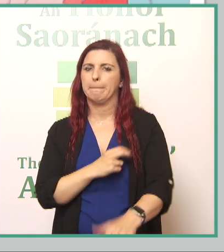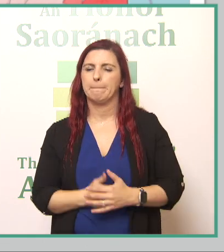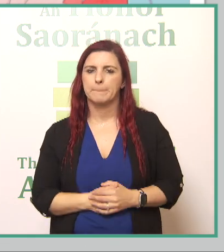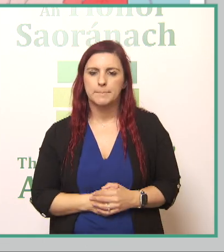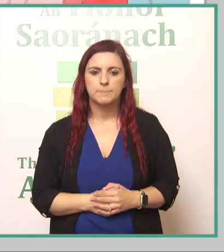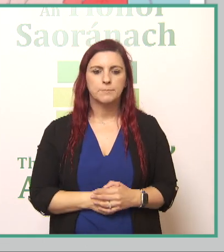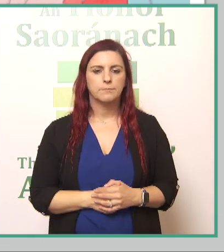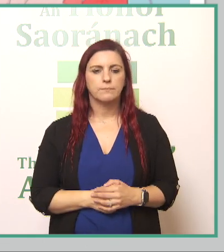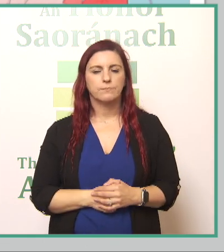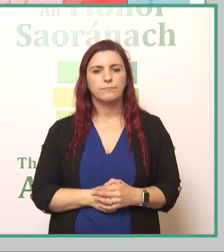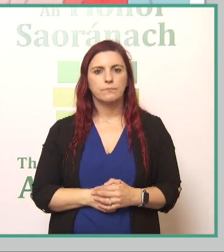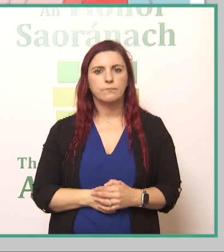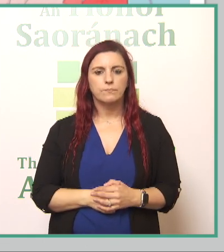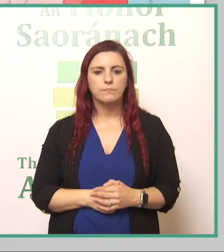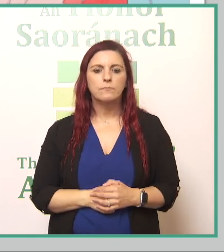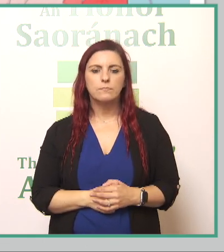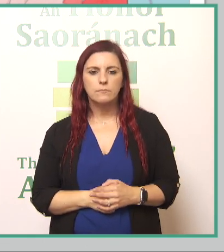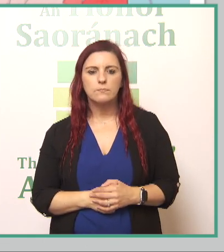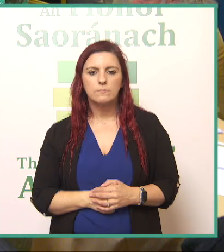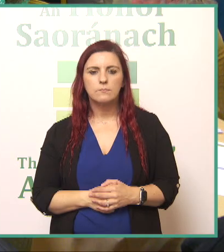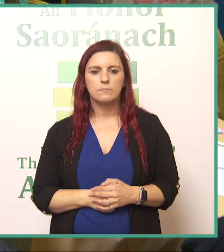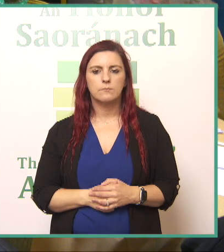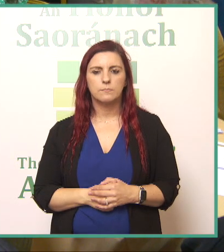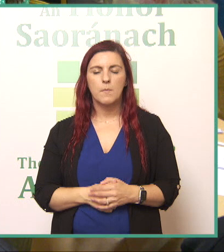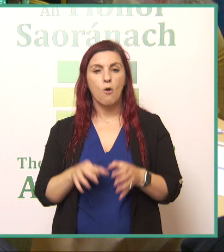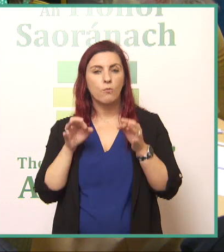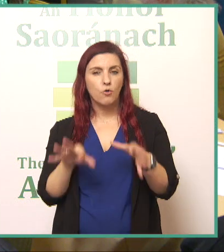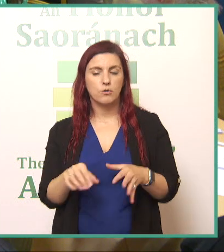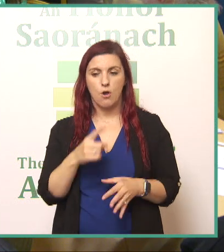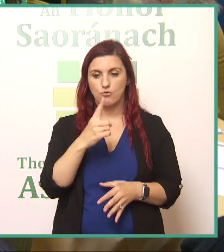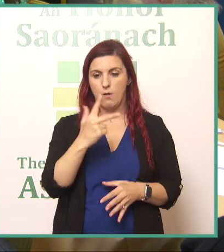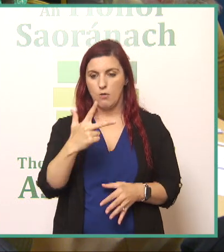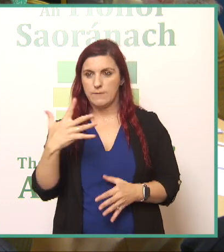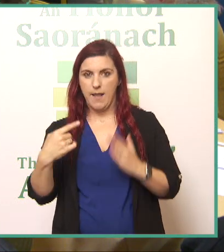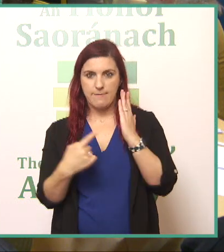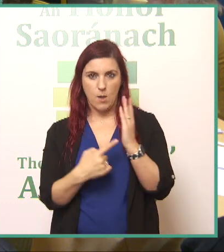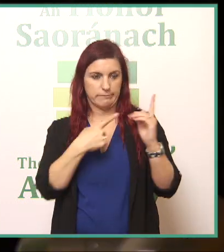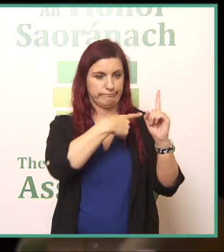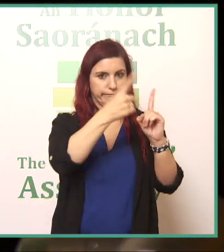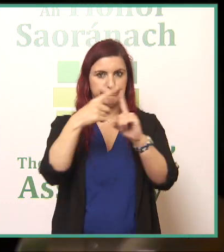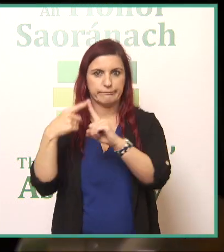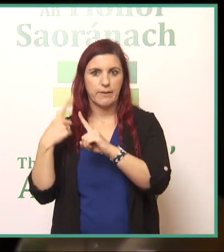of course 135 000 farmers and these different systems that gives rise to 135